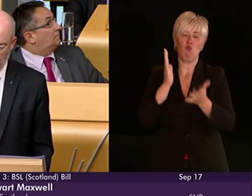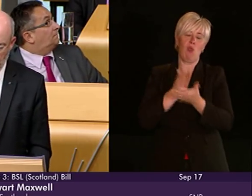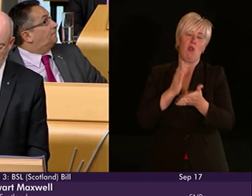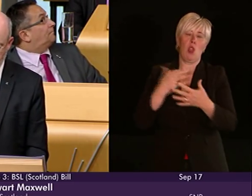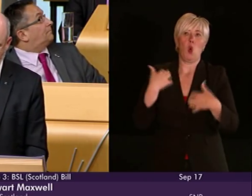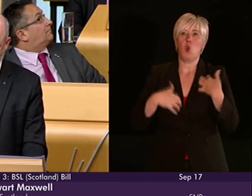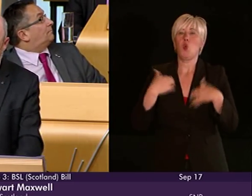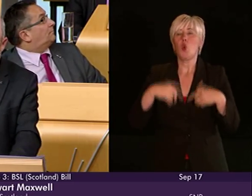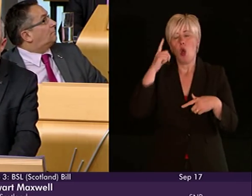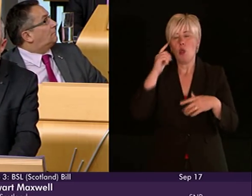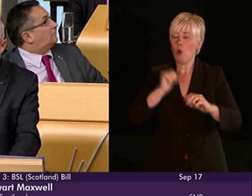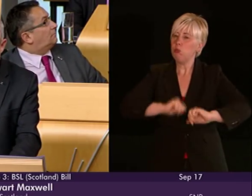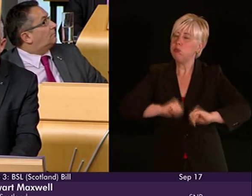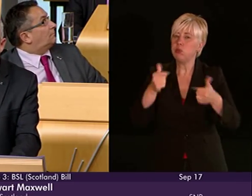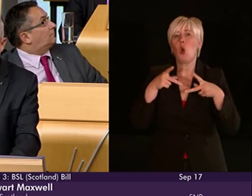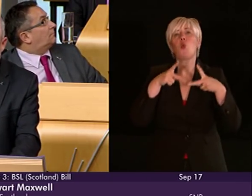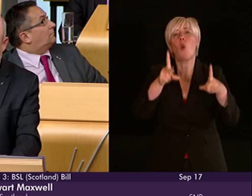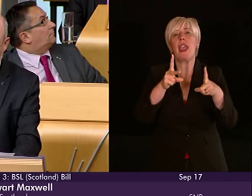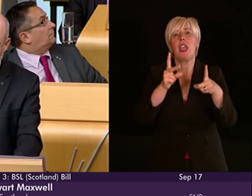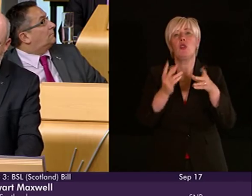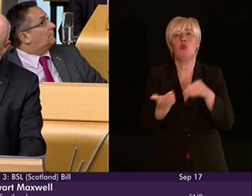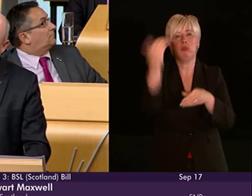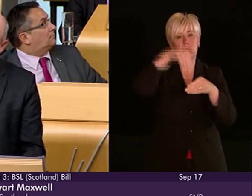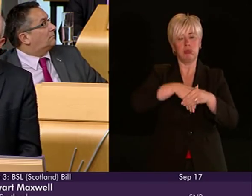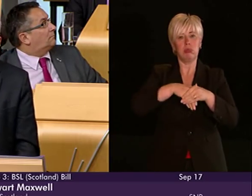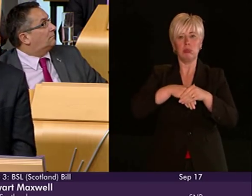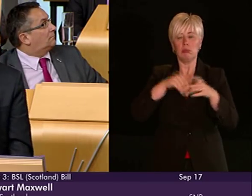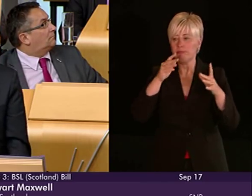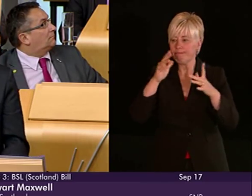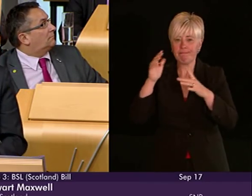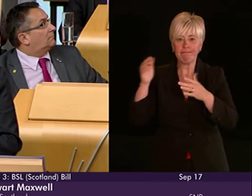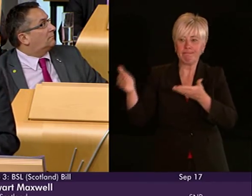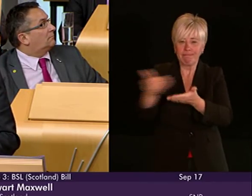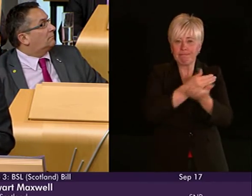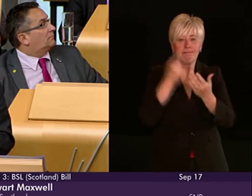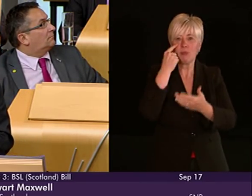the process was very good. Many people have high expectations of what